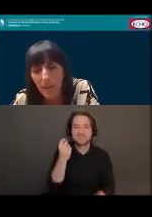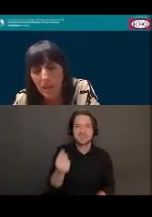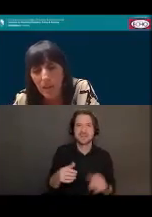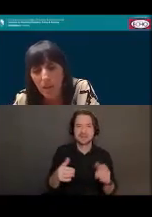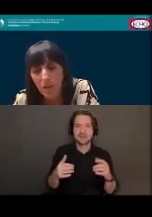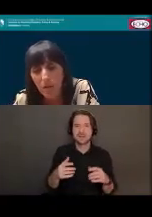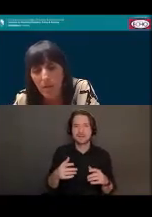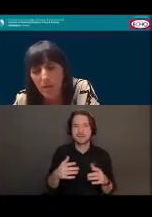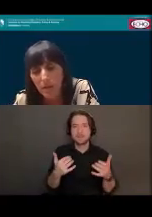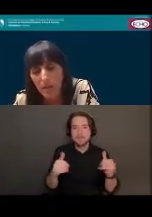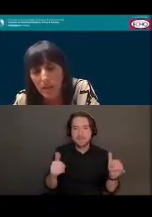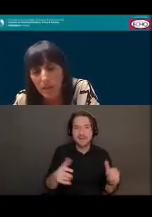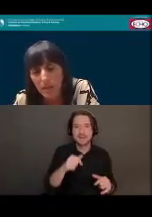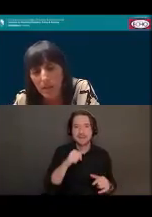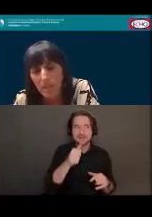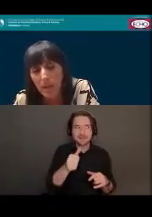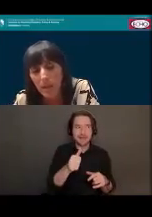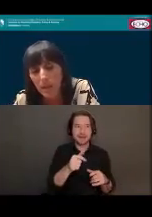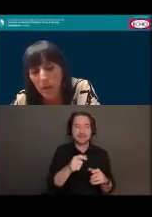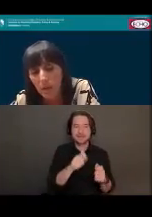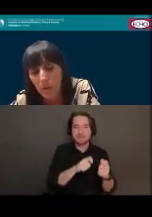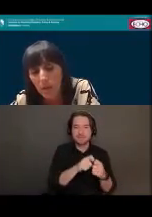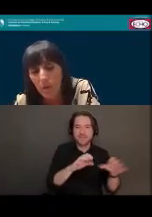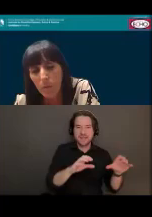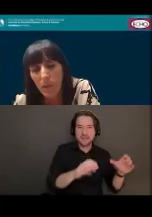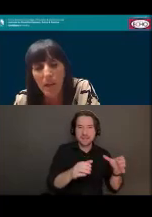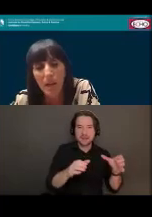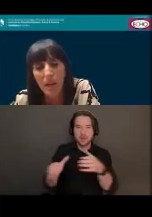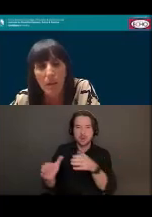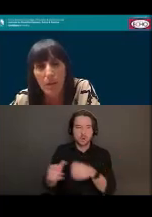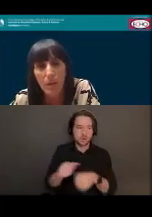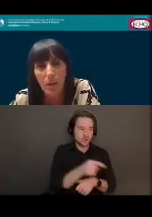that the children fit into, but they're tools we can use to